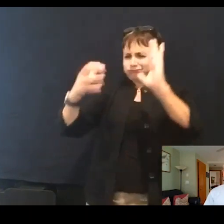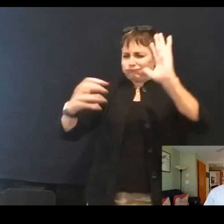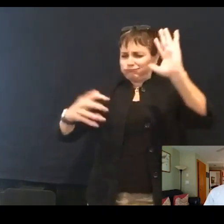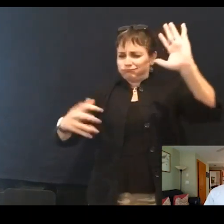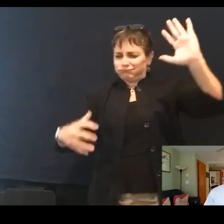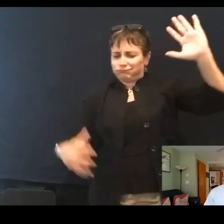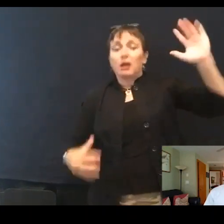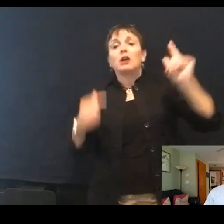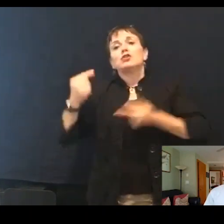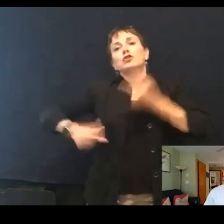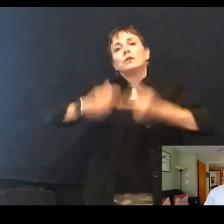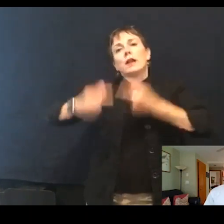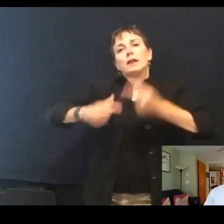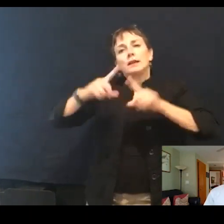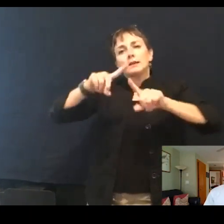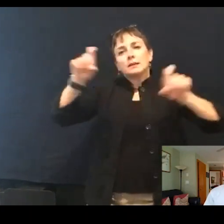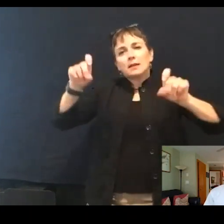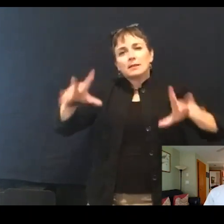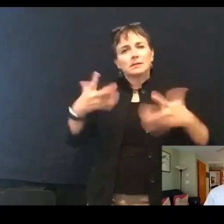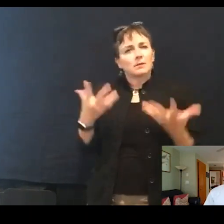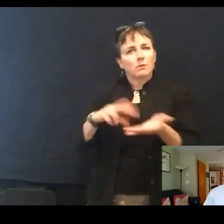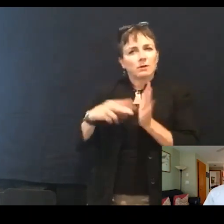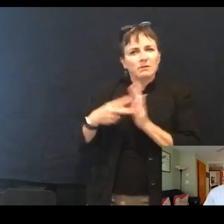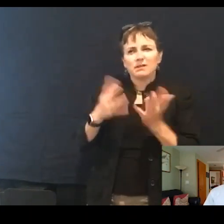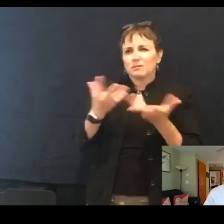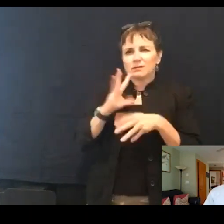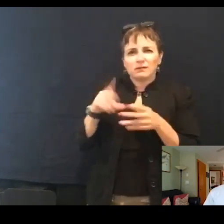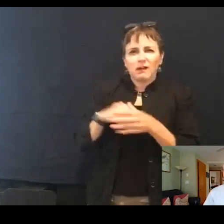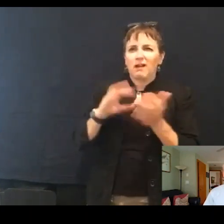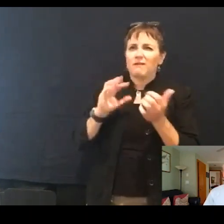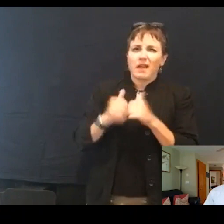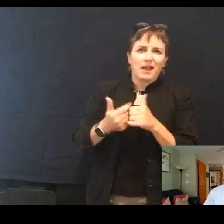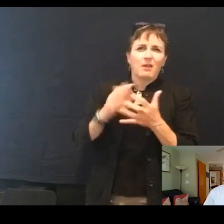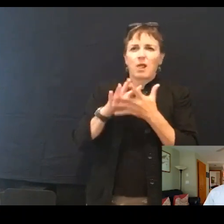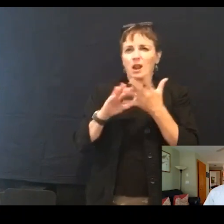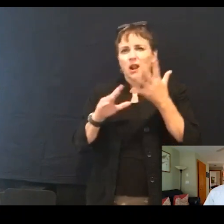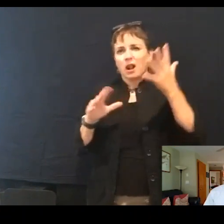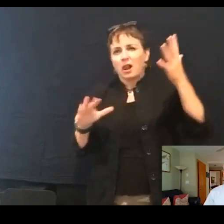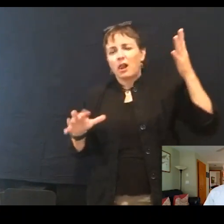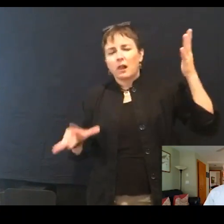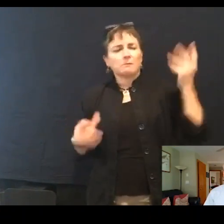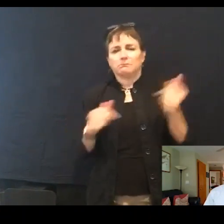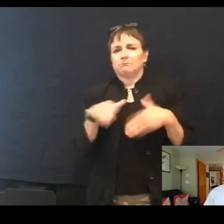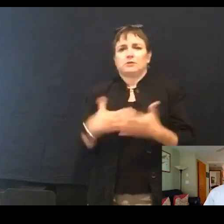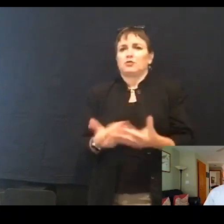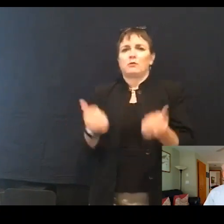about genetic testing and what is involved, and what it will tell you, and how it benefits you.